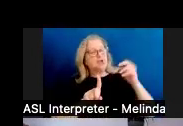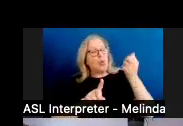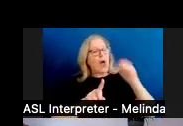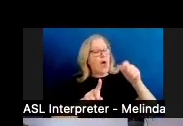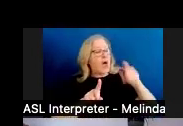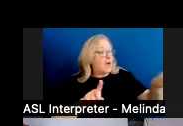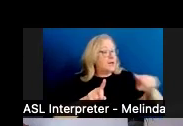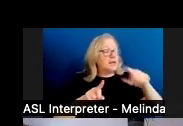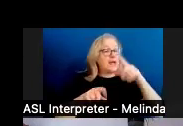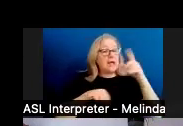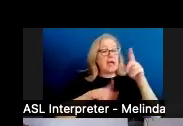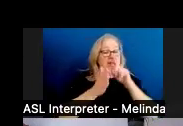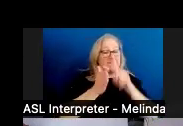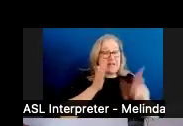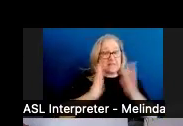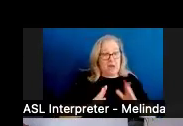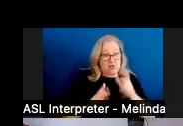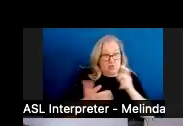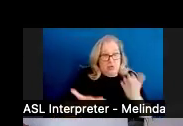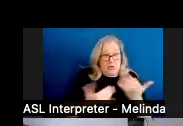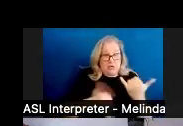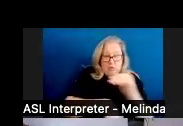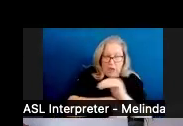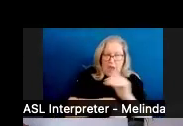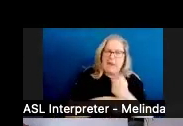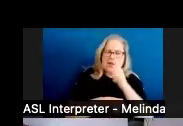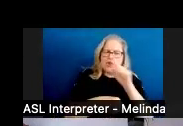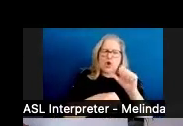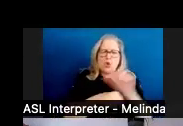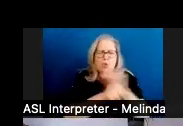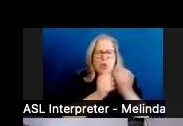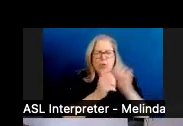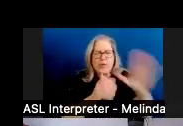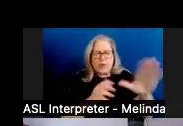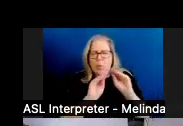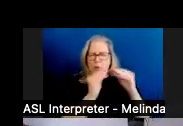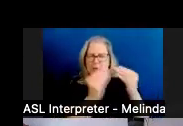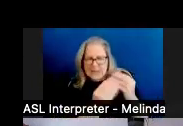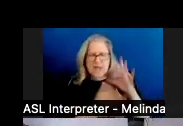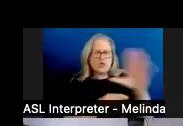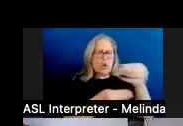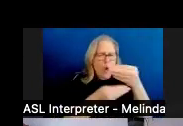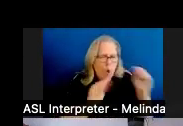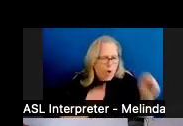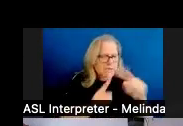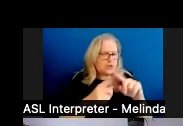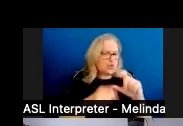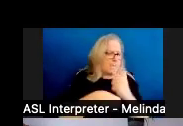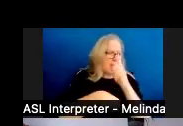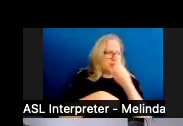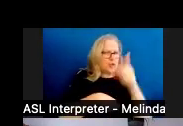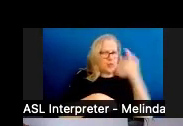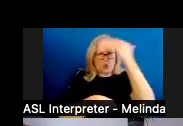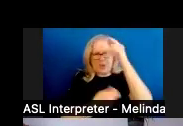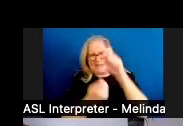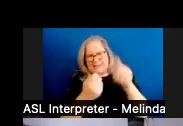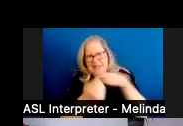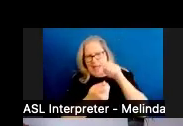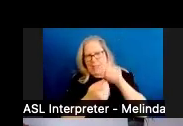that are attending today, be sure to work with your organization's sponsored programs office so that you know exactly what options are at your disposal.